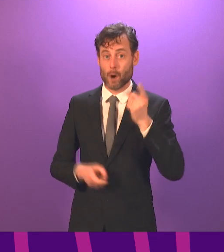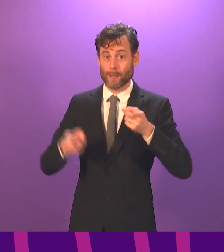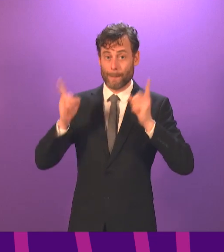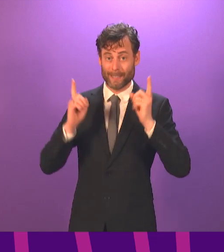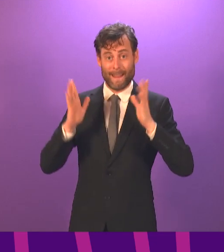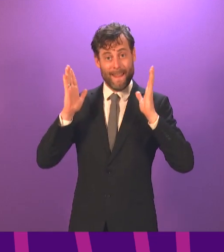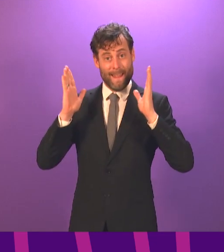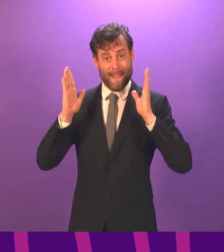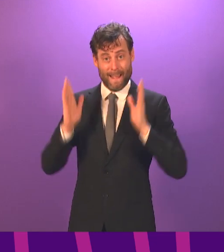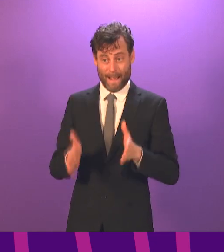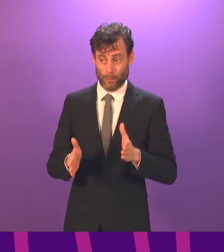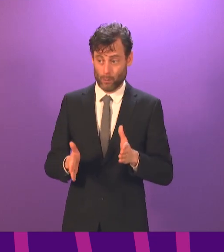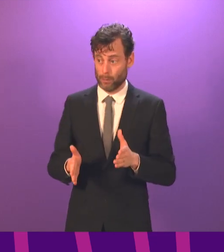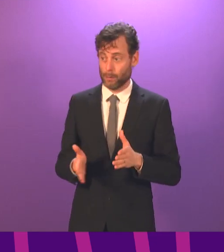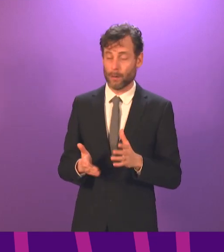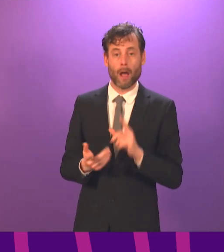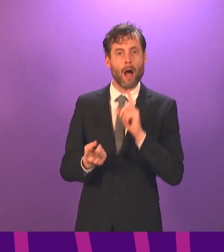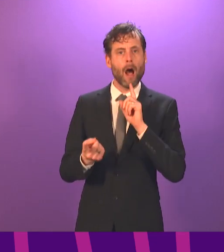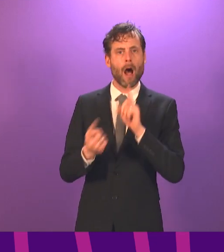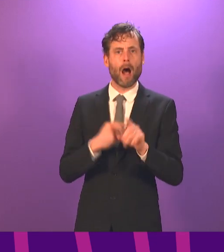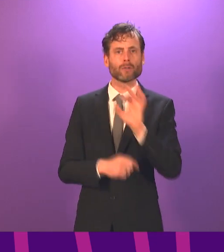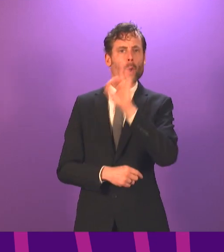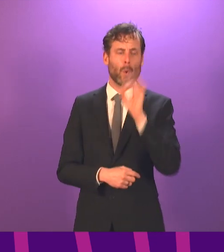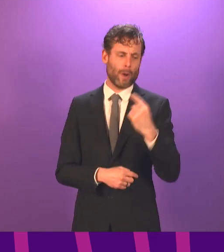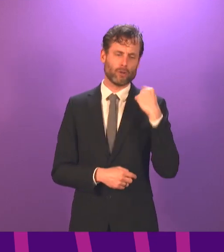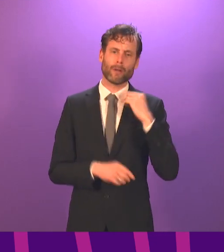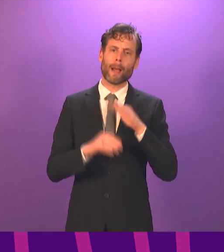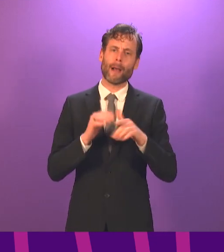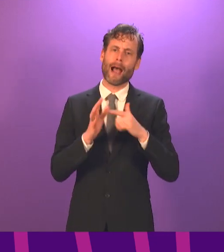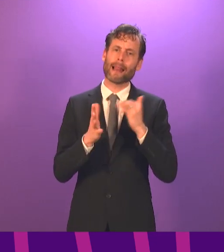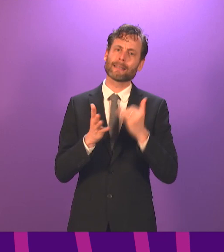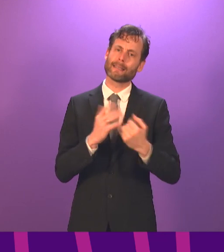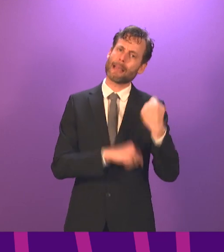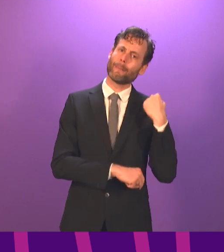to answer a question about Alex Salmond during a Covid briefing, how will she avoid answering